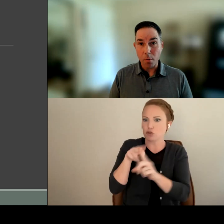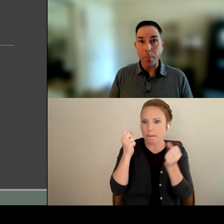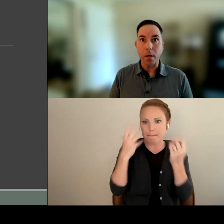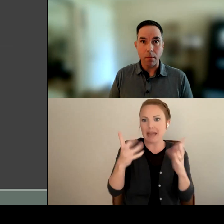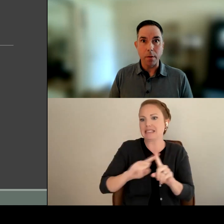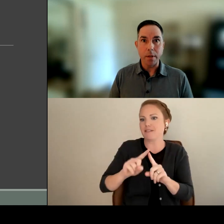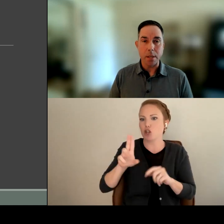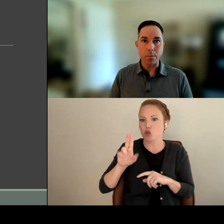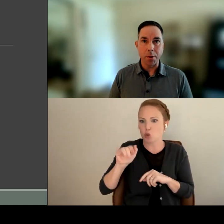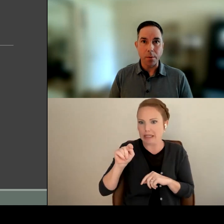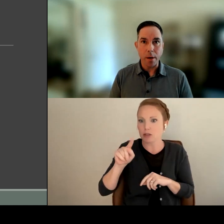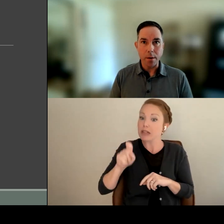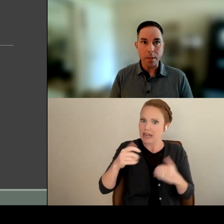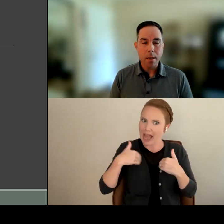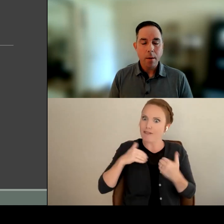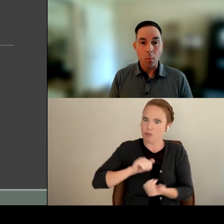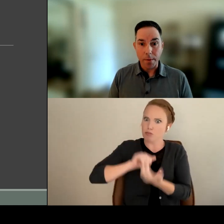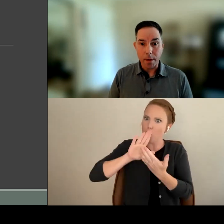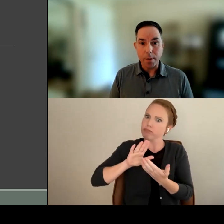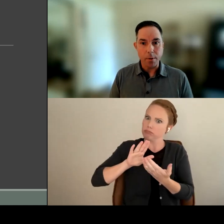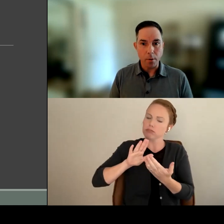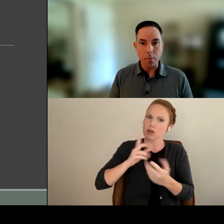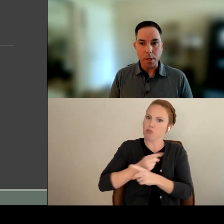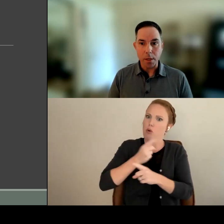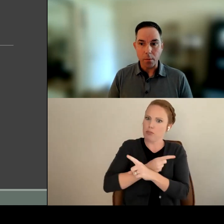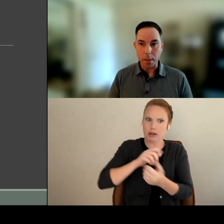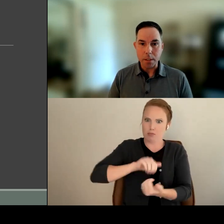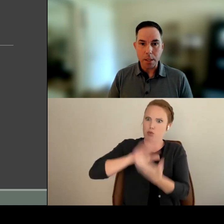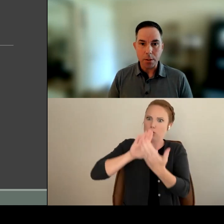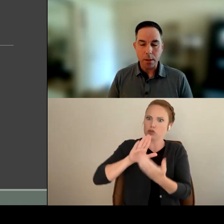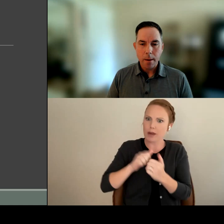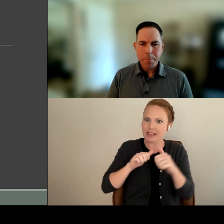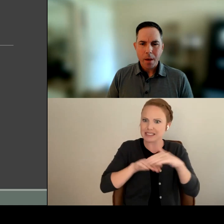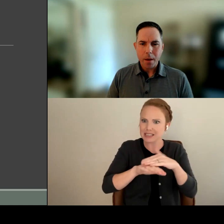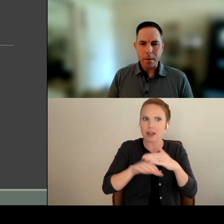appropriate level of accessibility awareness within different groups in an organization.